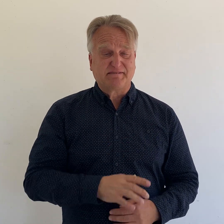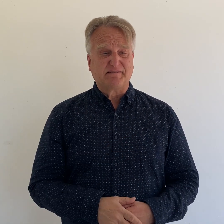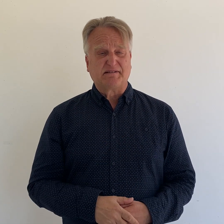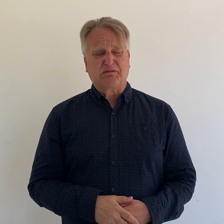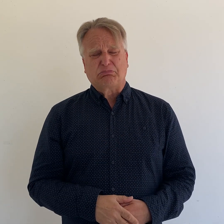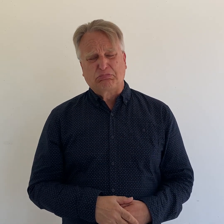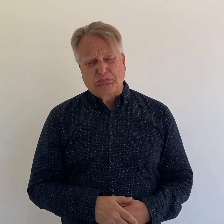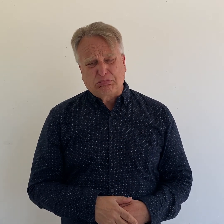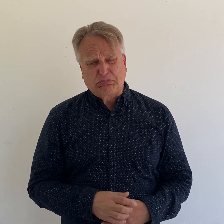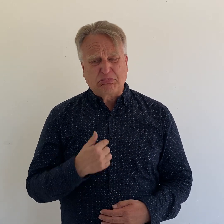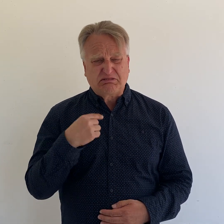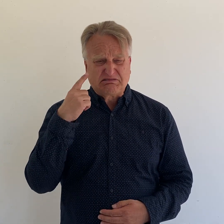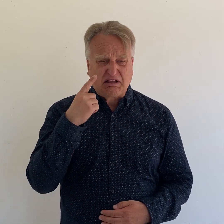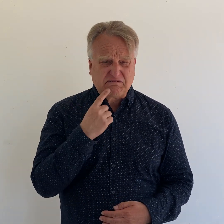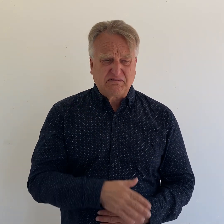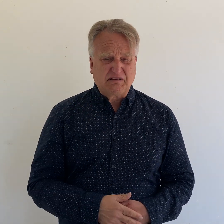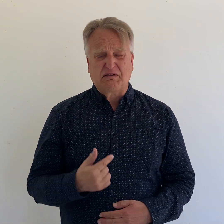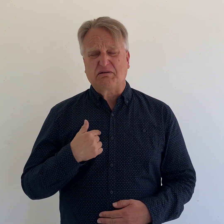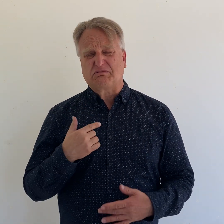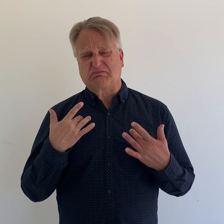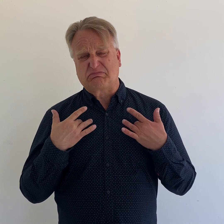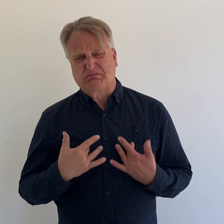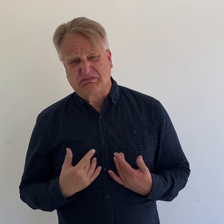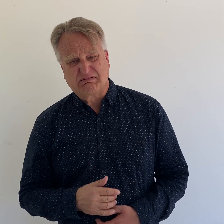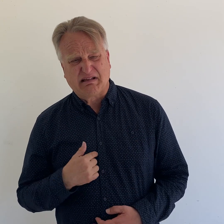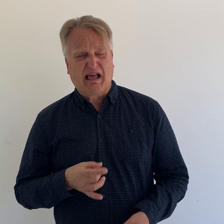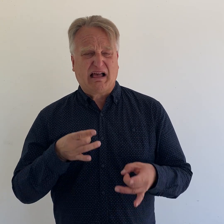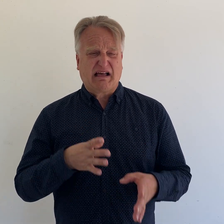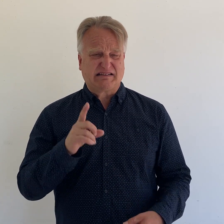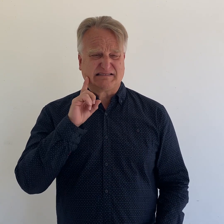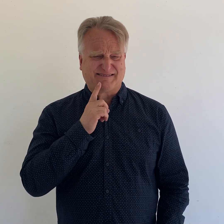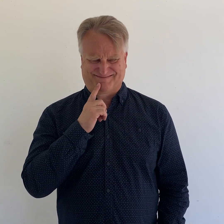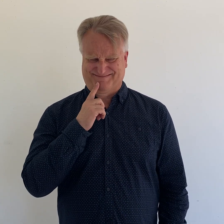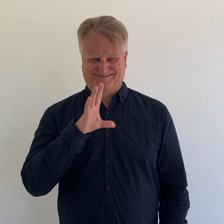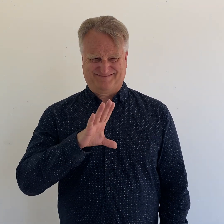So many Deaf people grew up struggling with their identity because of all the negative messages imparted on them by their families and professionals about being deaf and anything